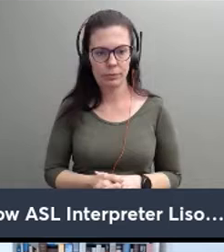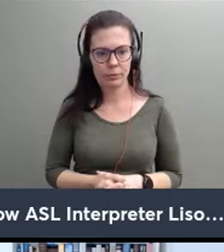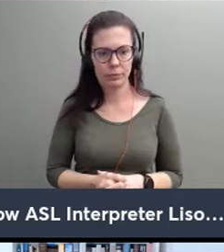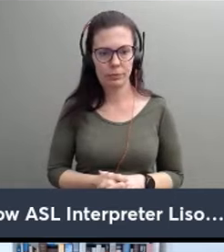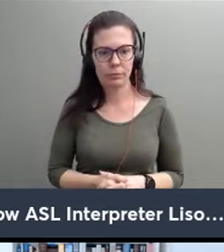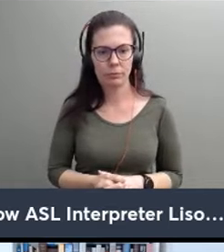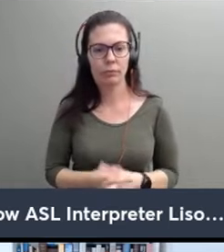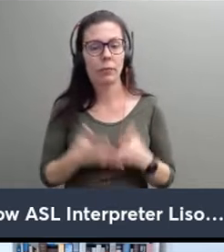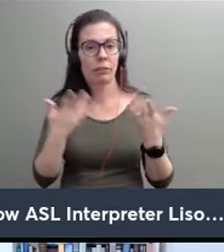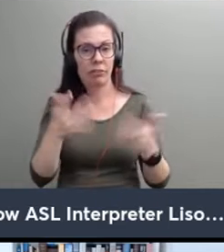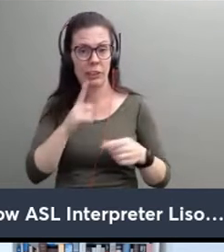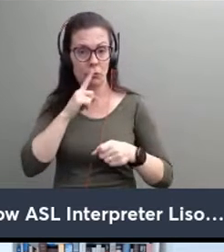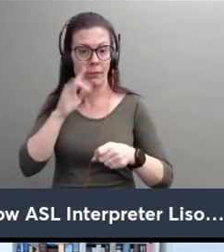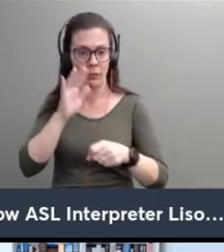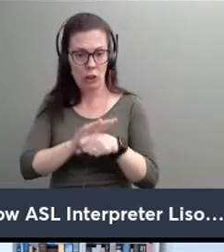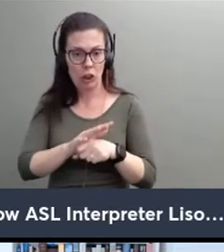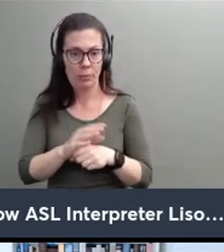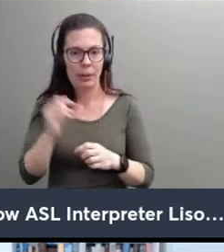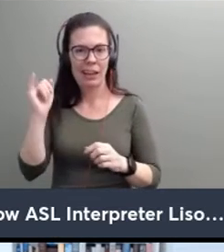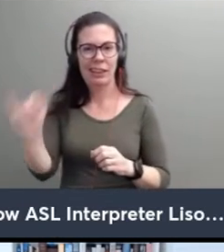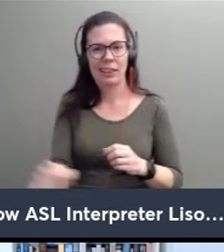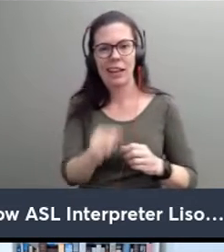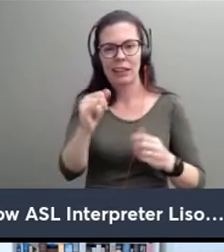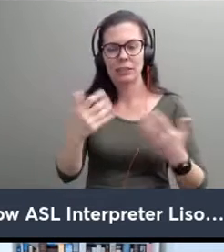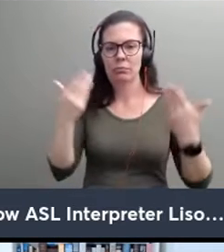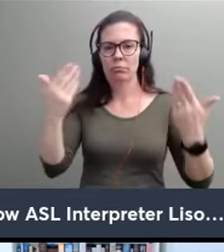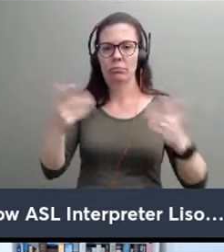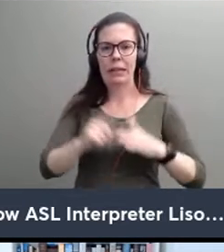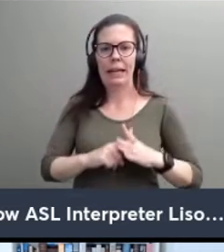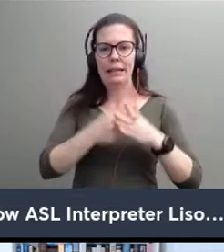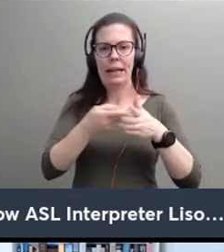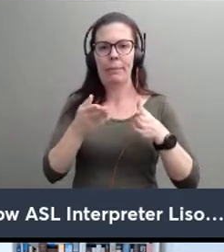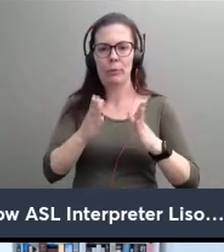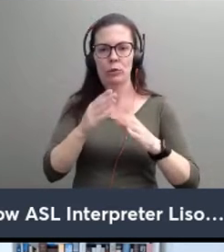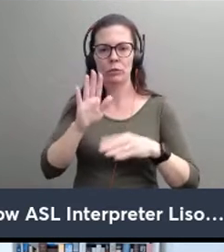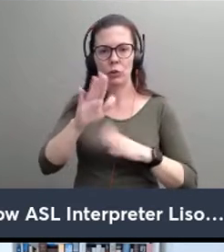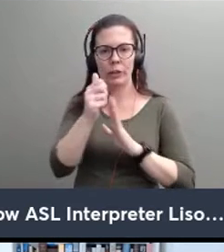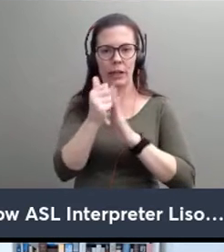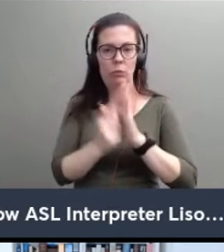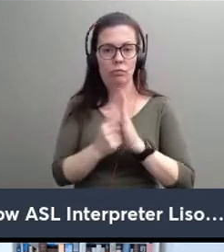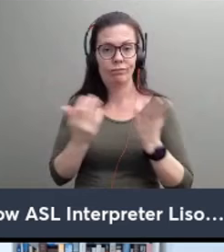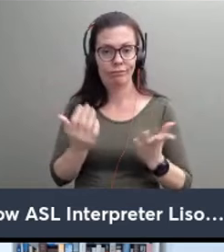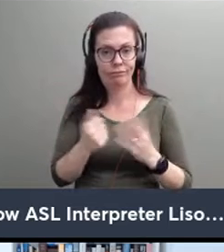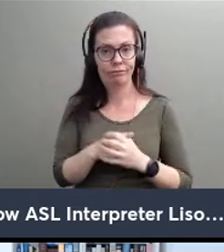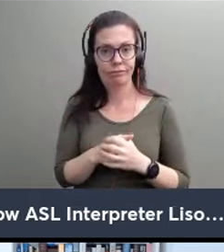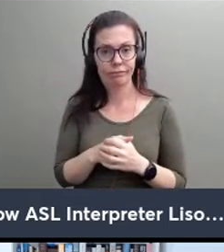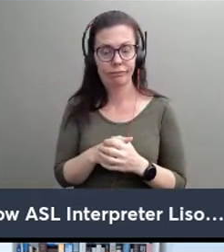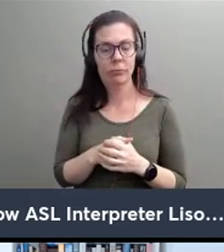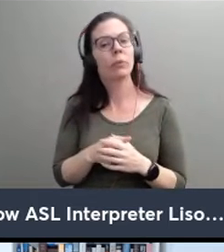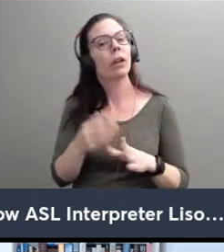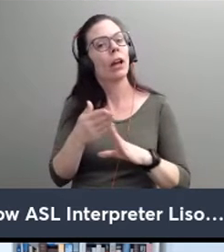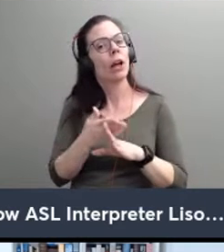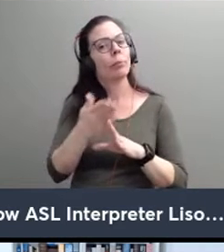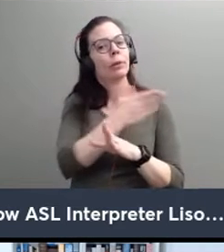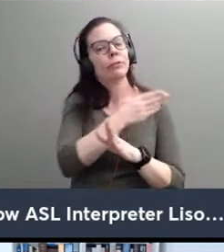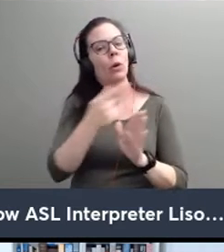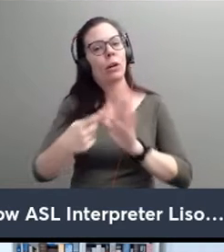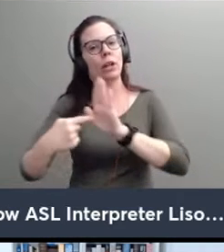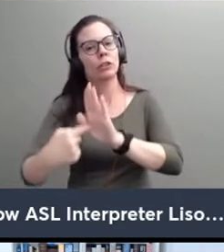Once you confirm, this feature has been enabled on your account. But before I move on to show you the second step,